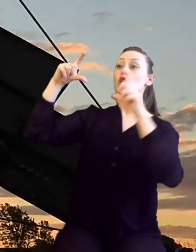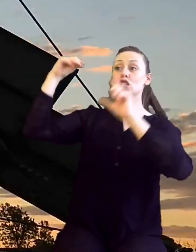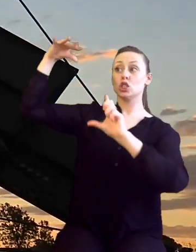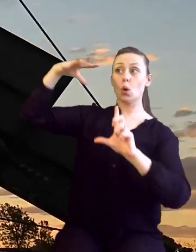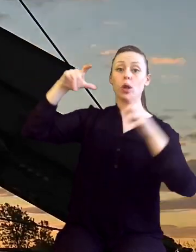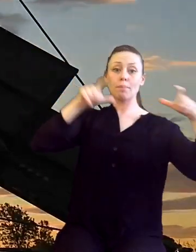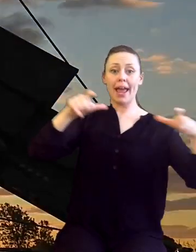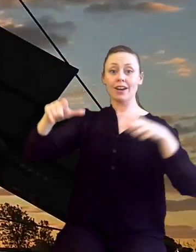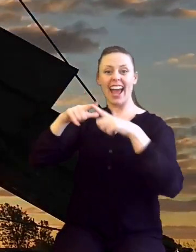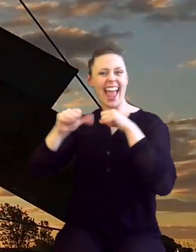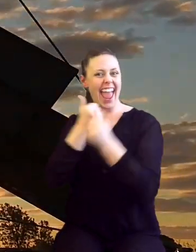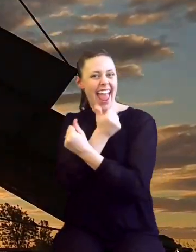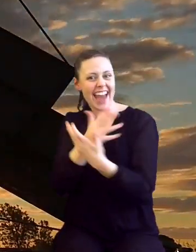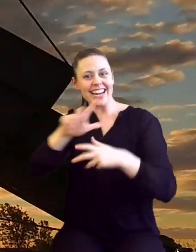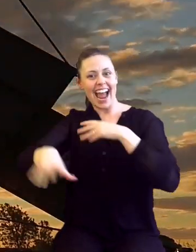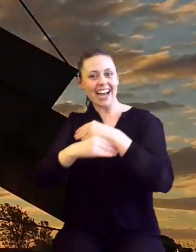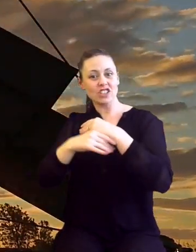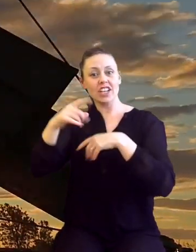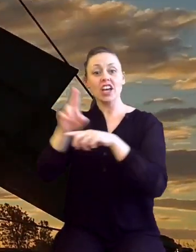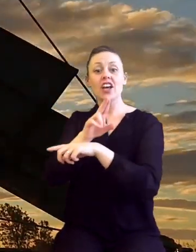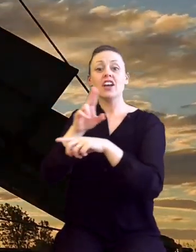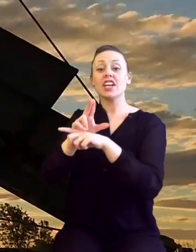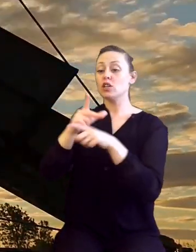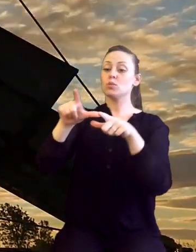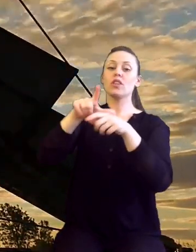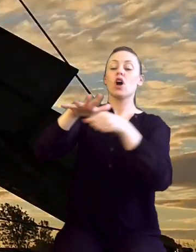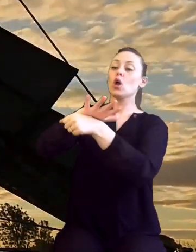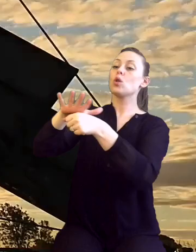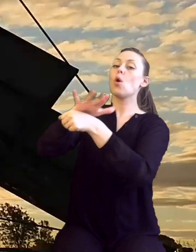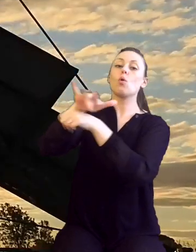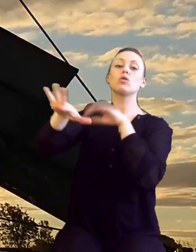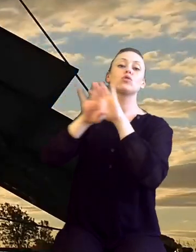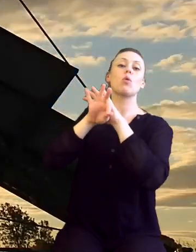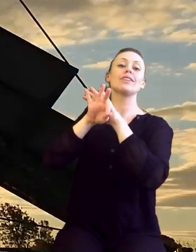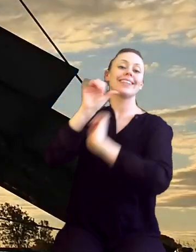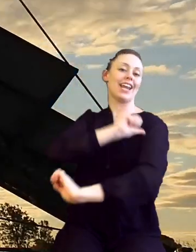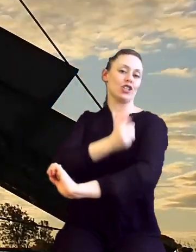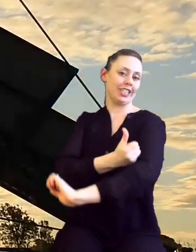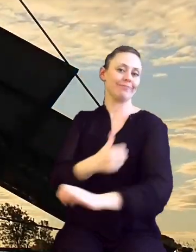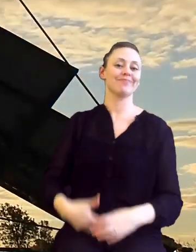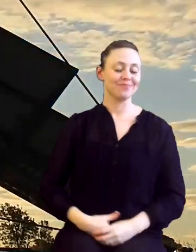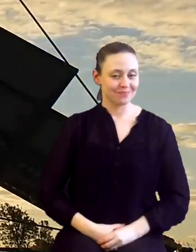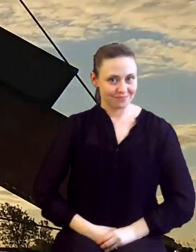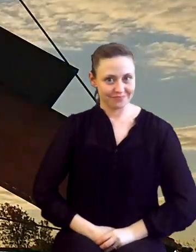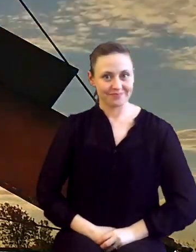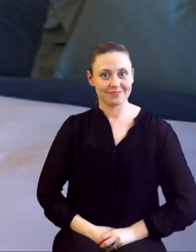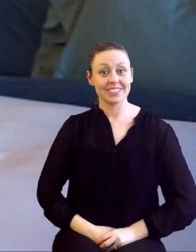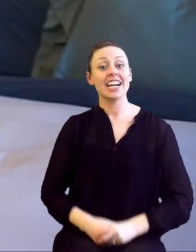and any extra electricity needed they use from local sourcing. The Health